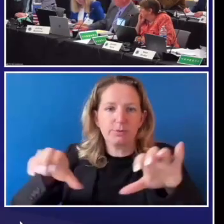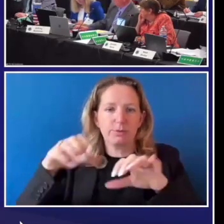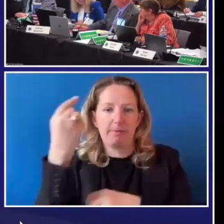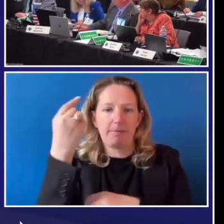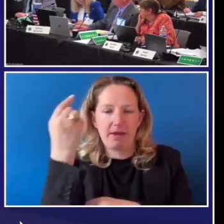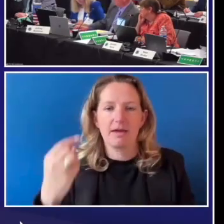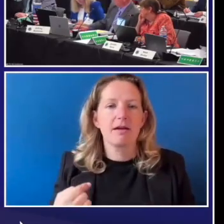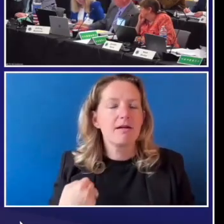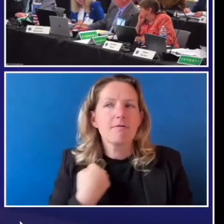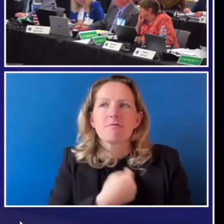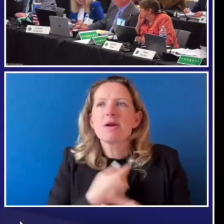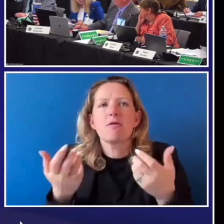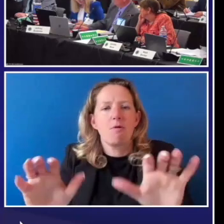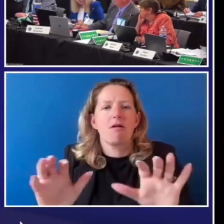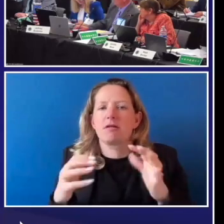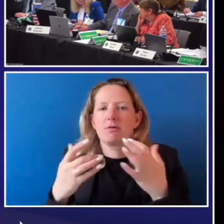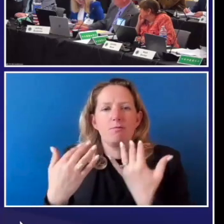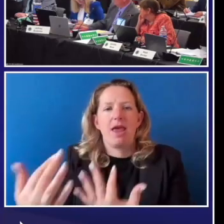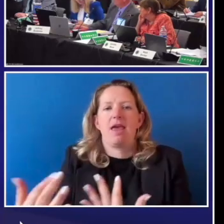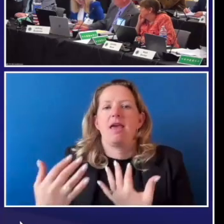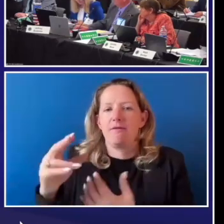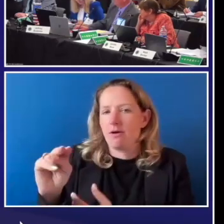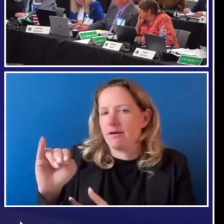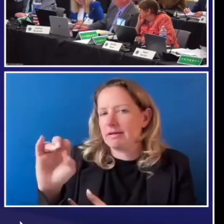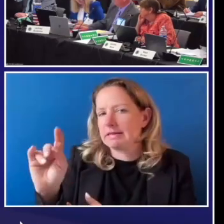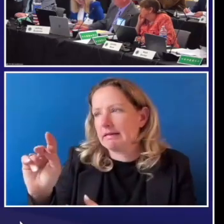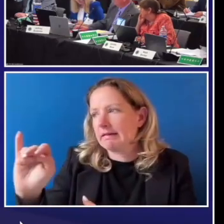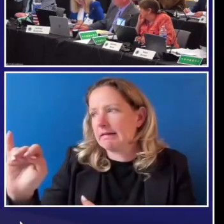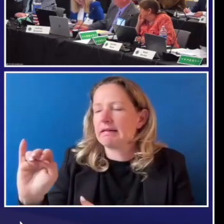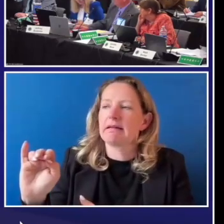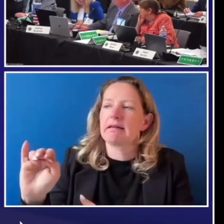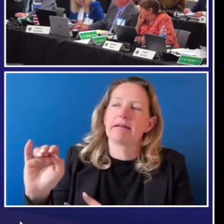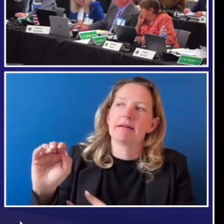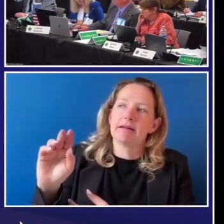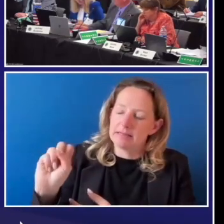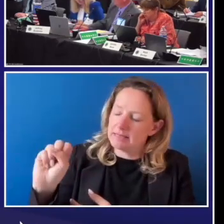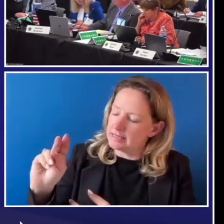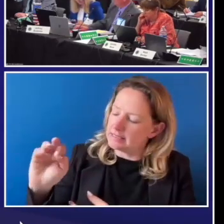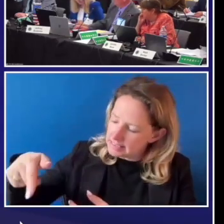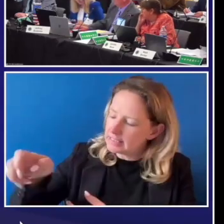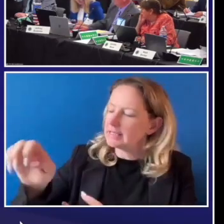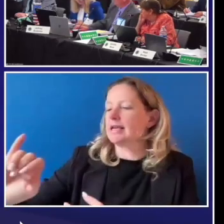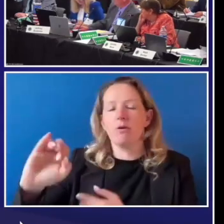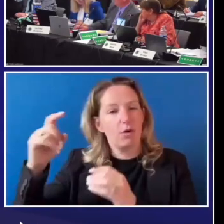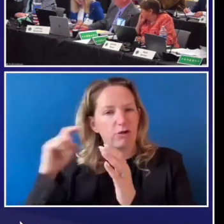to wait for like Nasiki or the recognition process or anything like that. And so I'm not 100% sure,